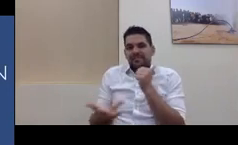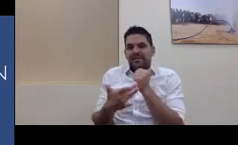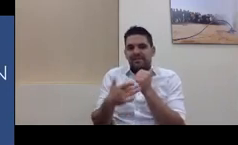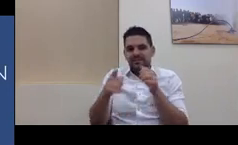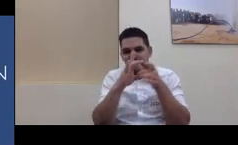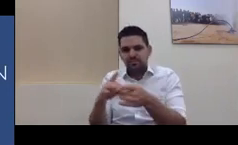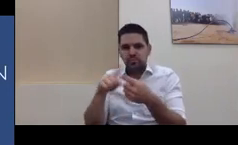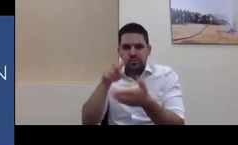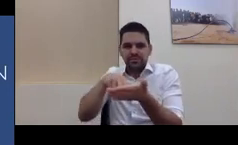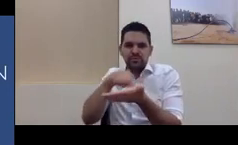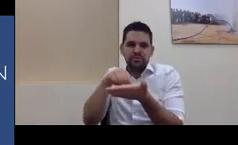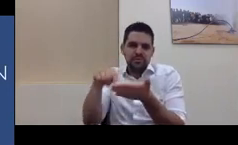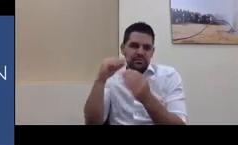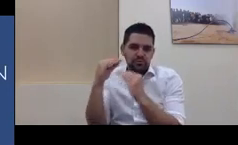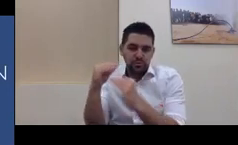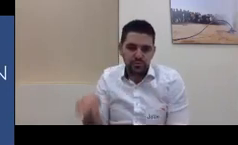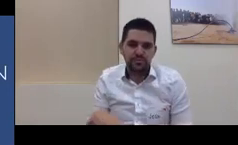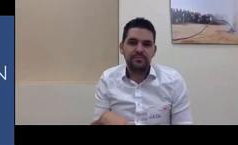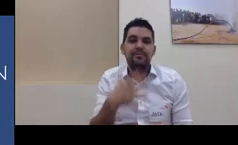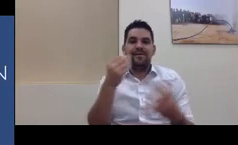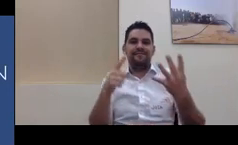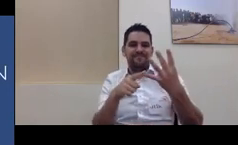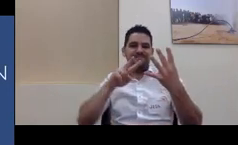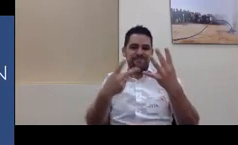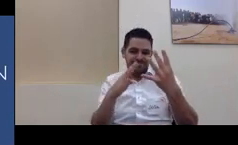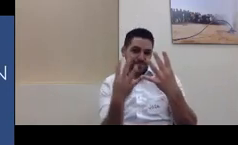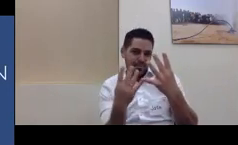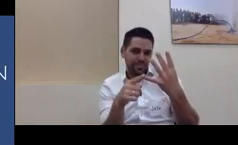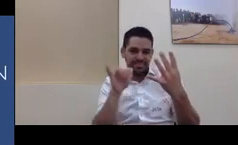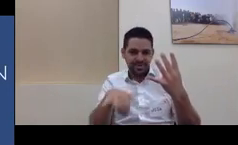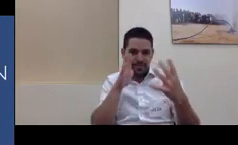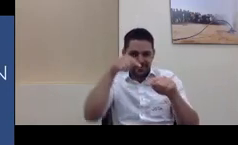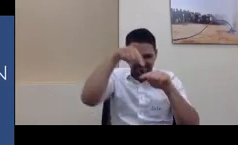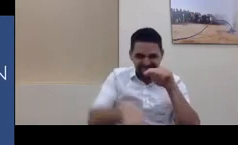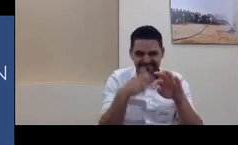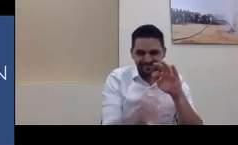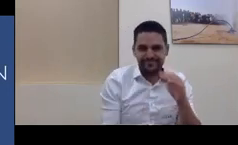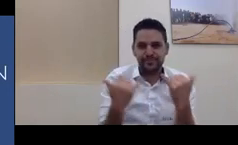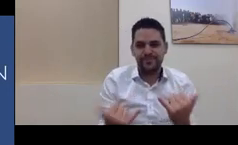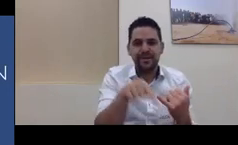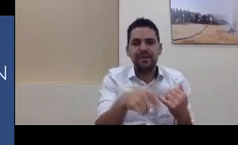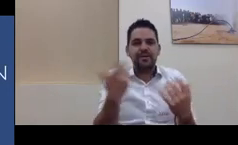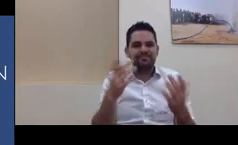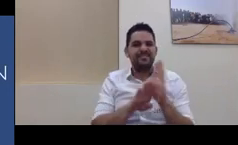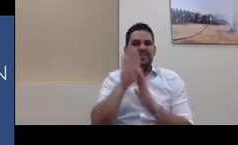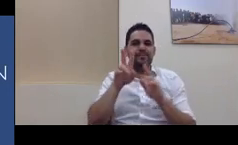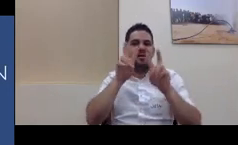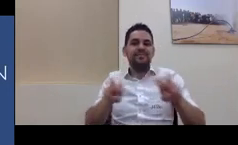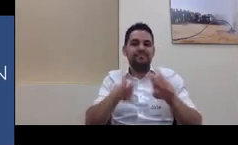and they'll have the technical skills to literacy education. And the fourth will go more in depth now.